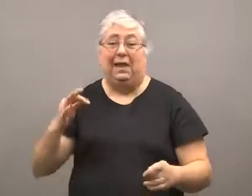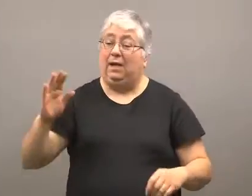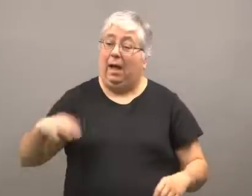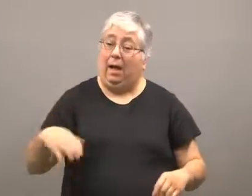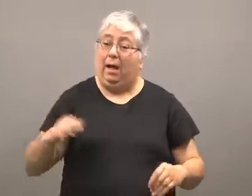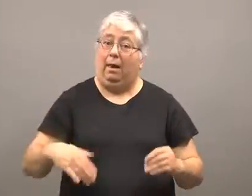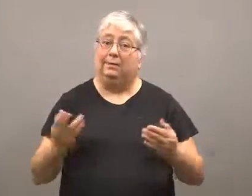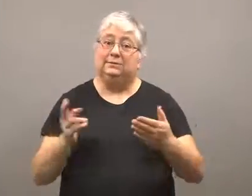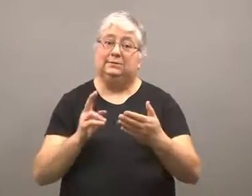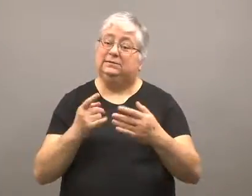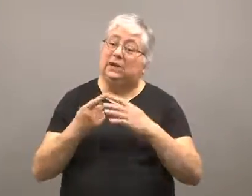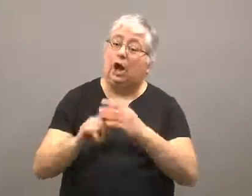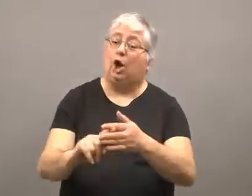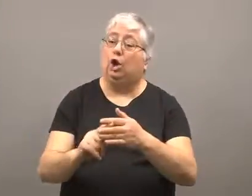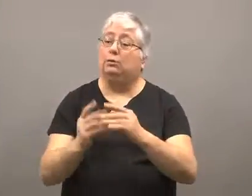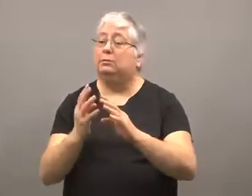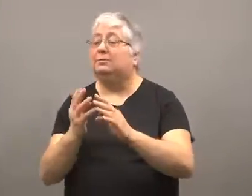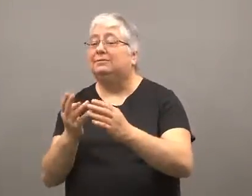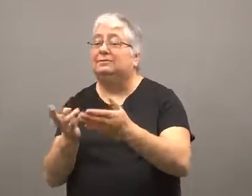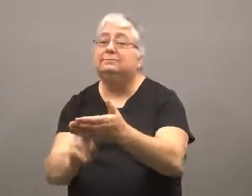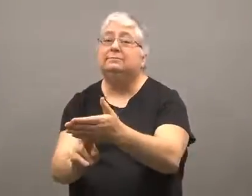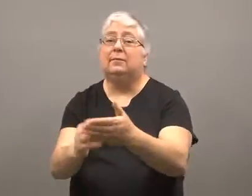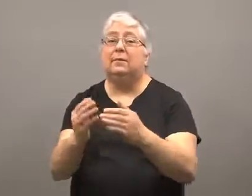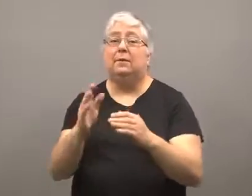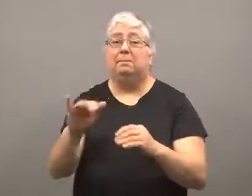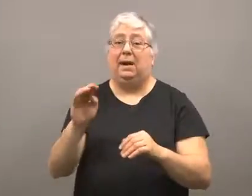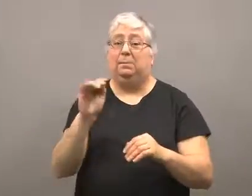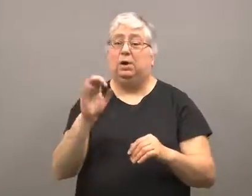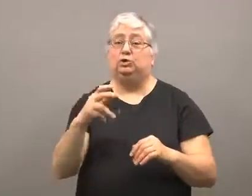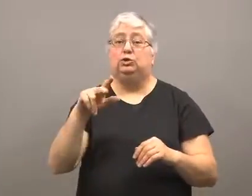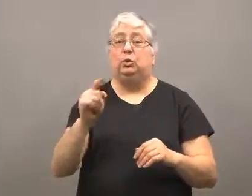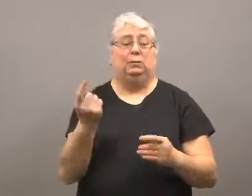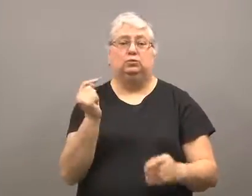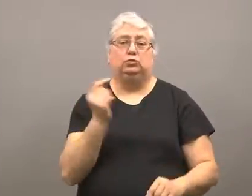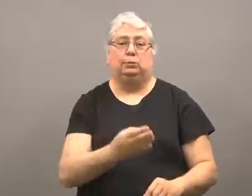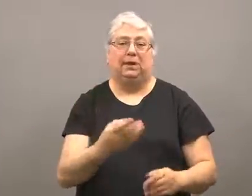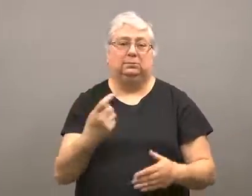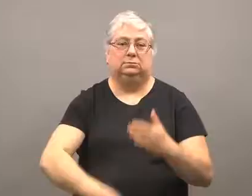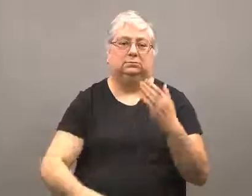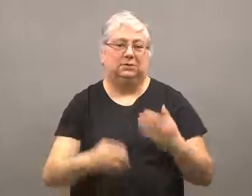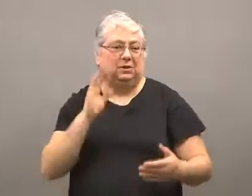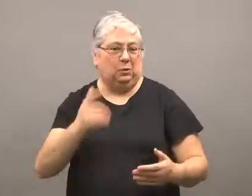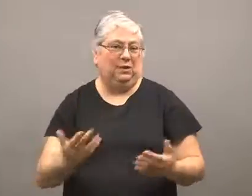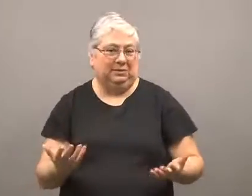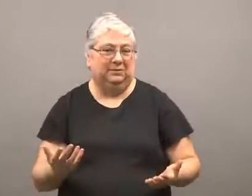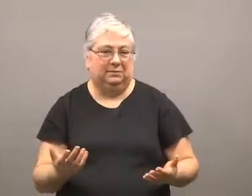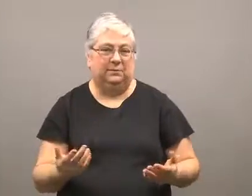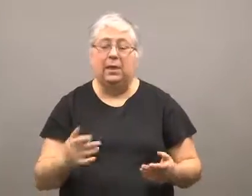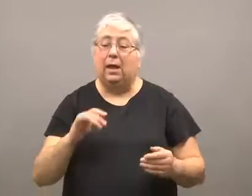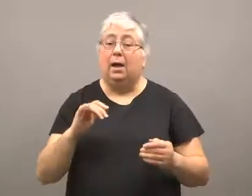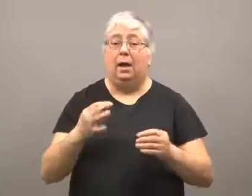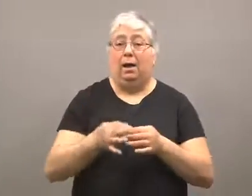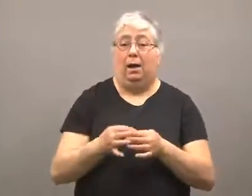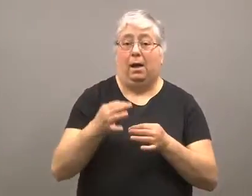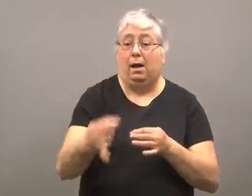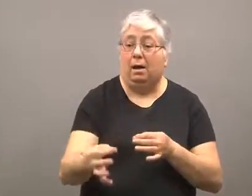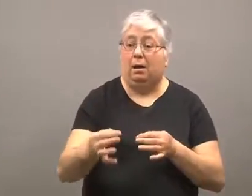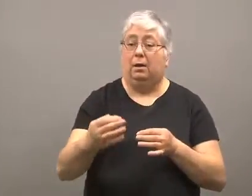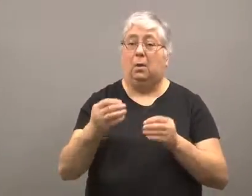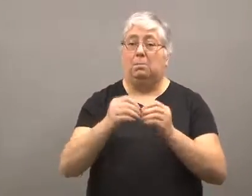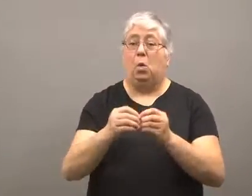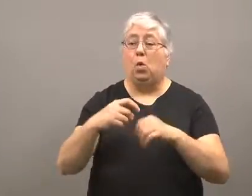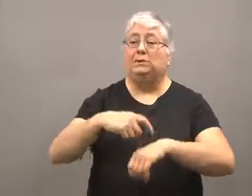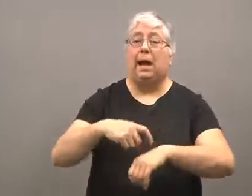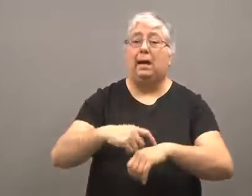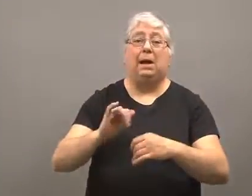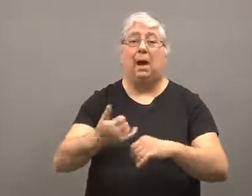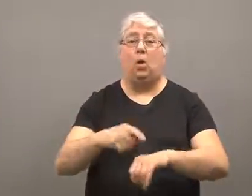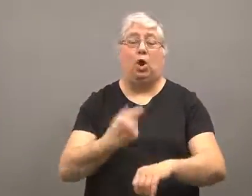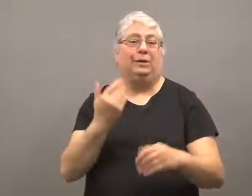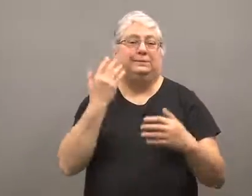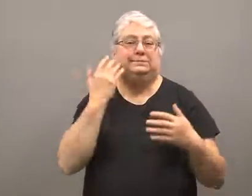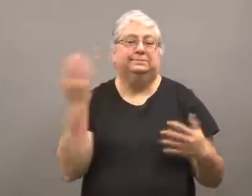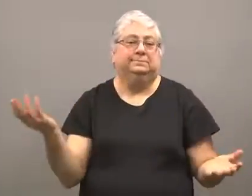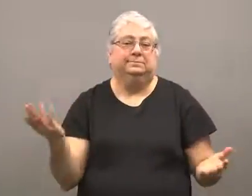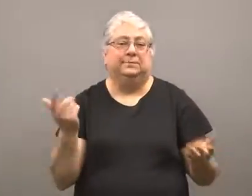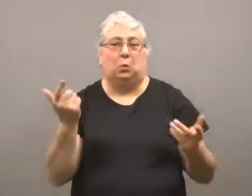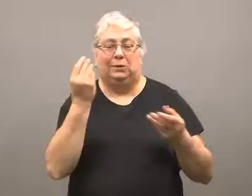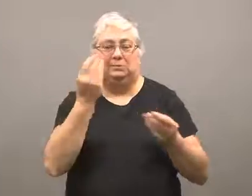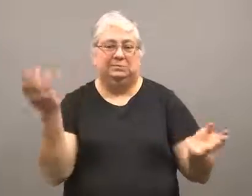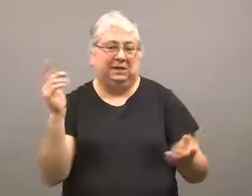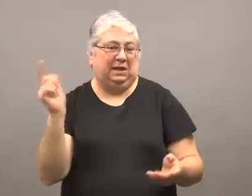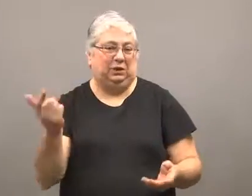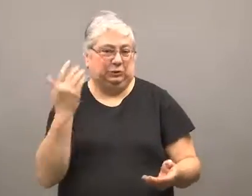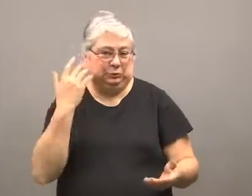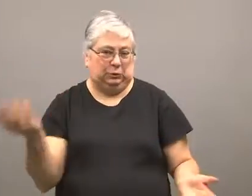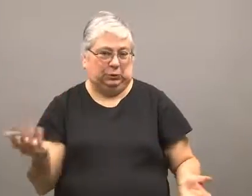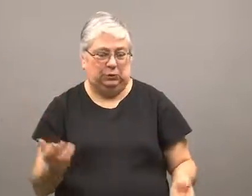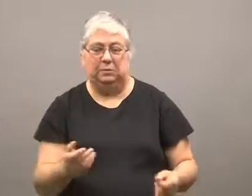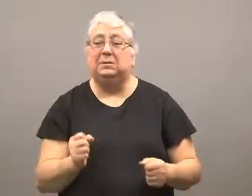Those who didn't start the process by the 31st are out of luck, and face a fine.